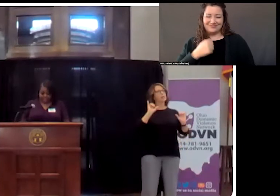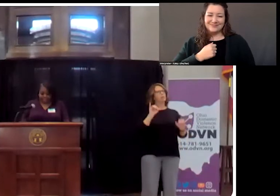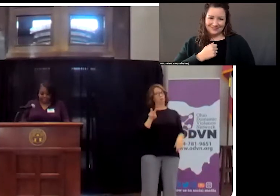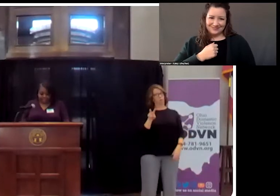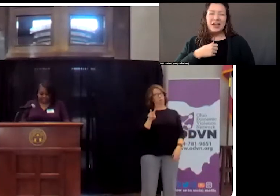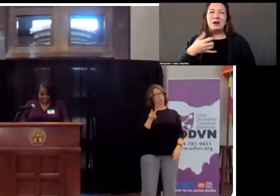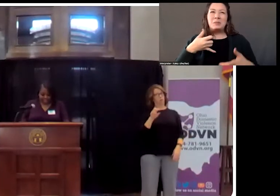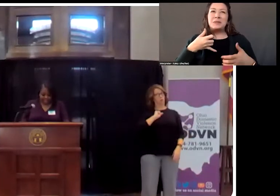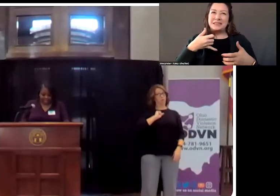Even today,